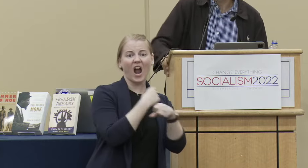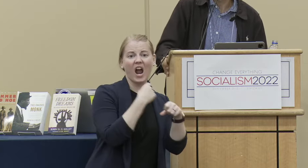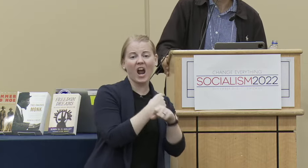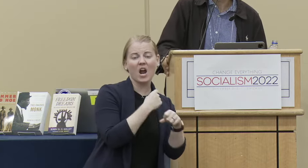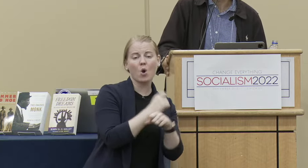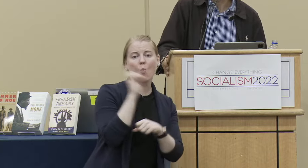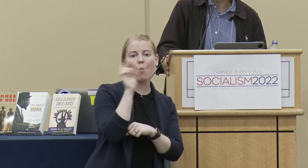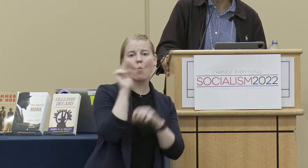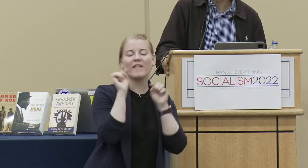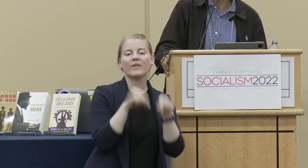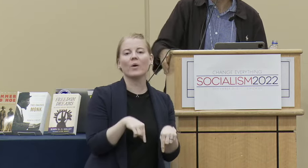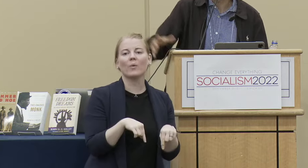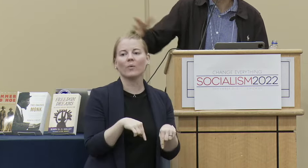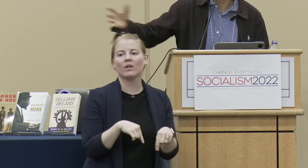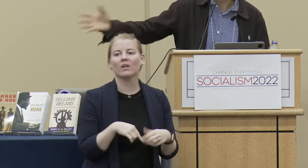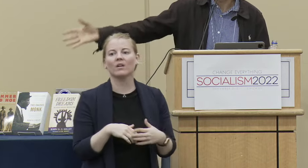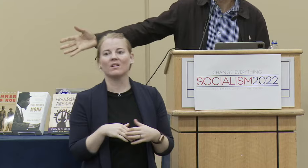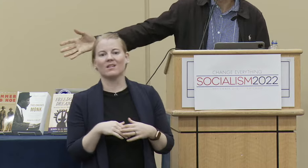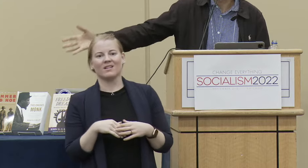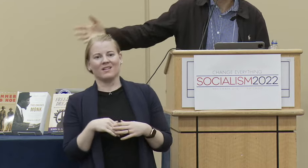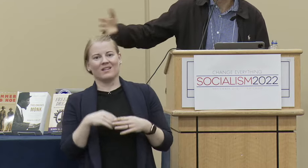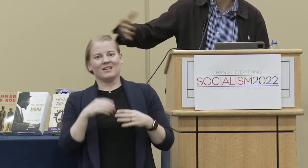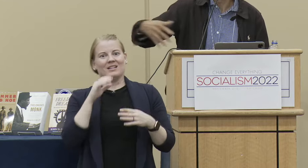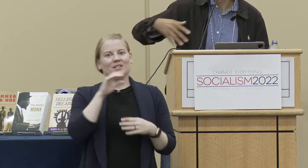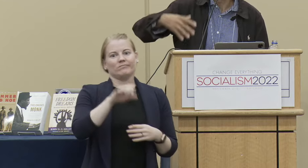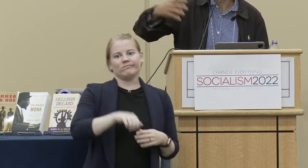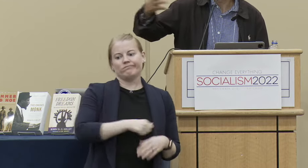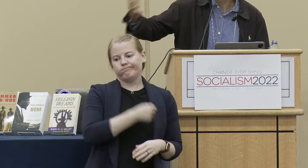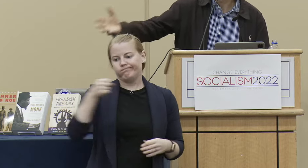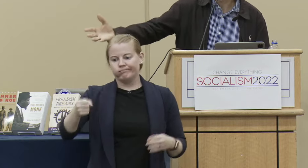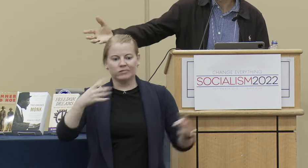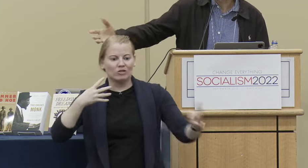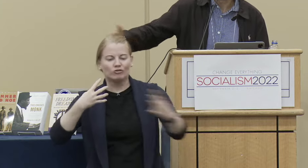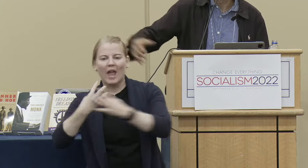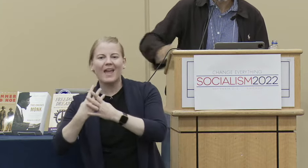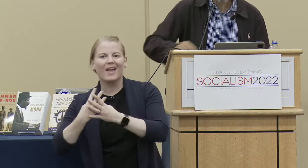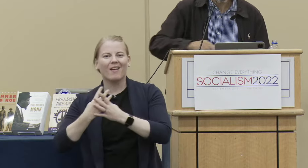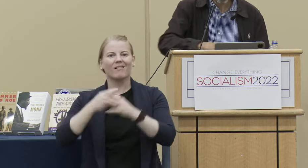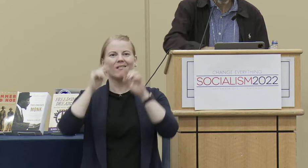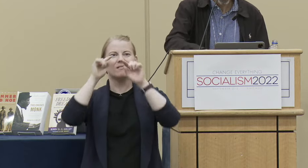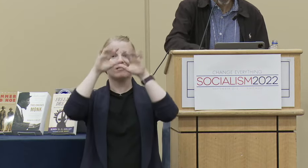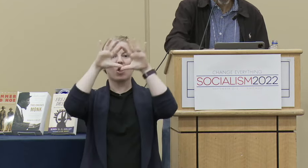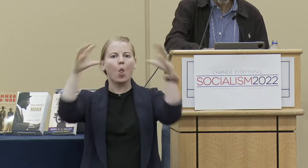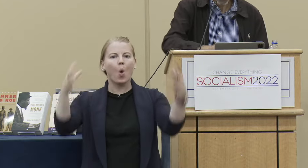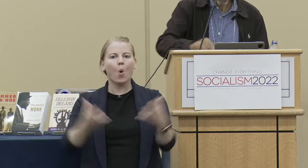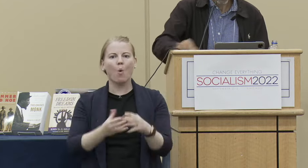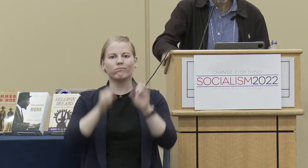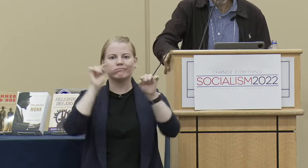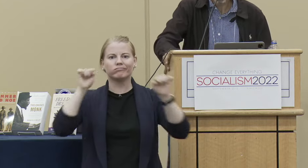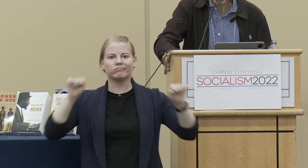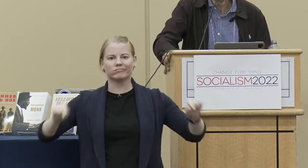that went to Spain to fight, where did they end up? End up in front of house of American activities committee, in jails,